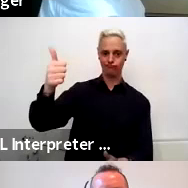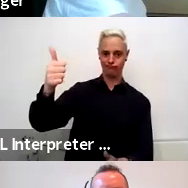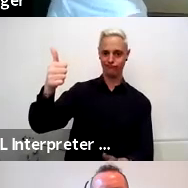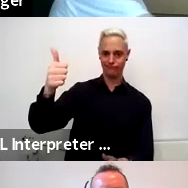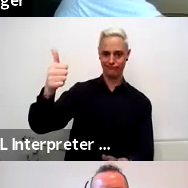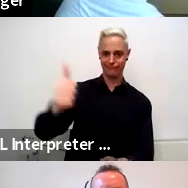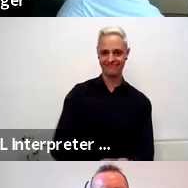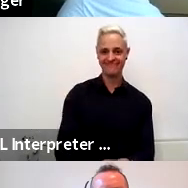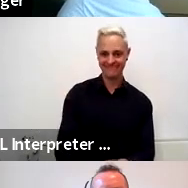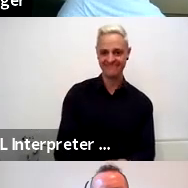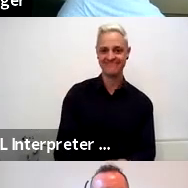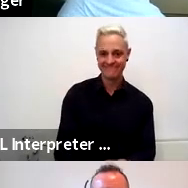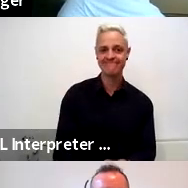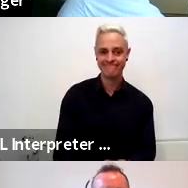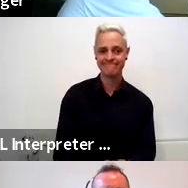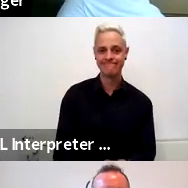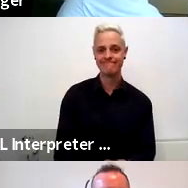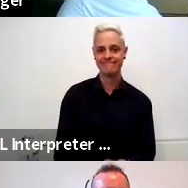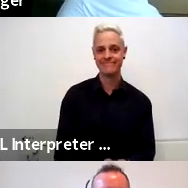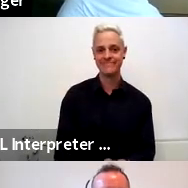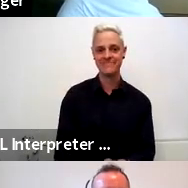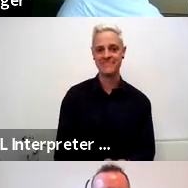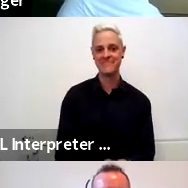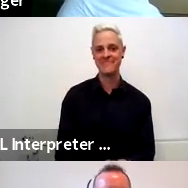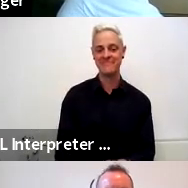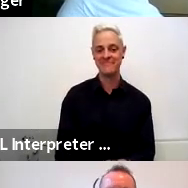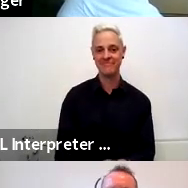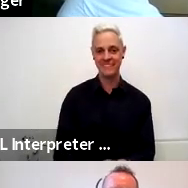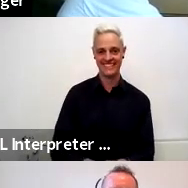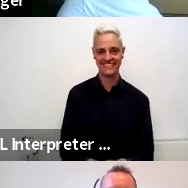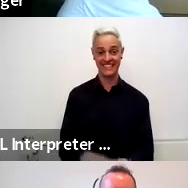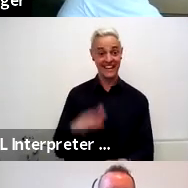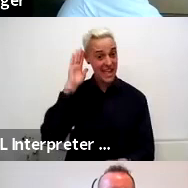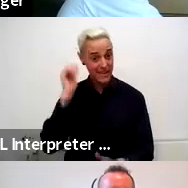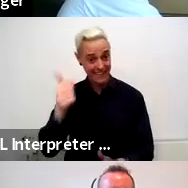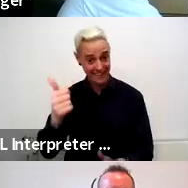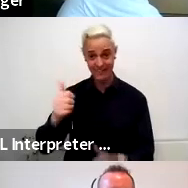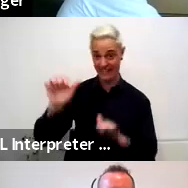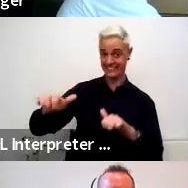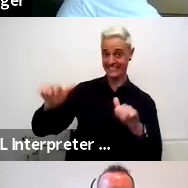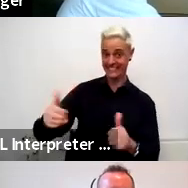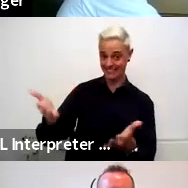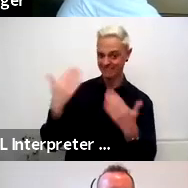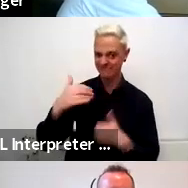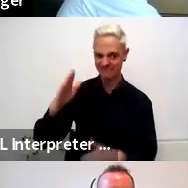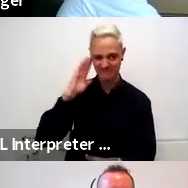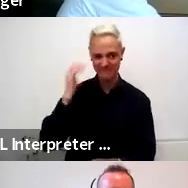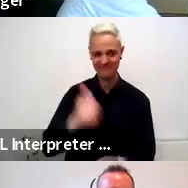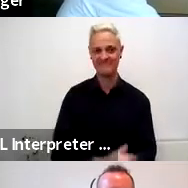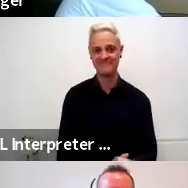me now. me now. Yeah.